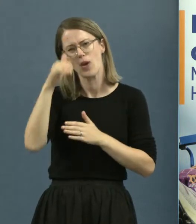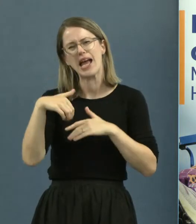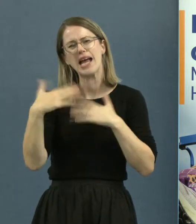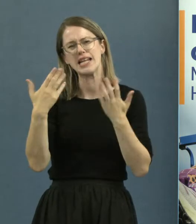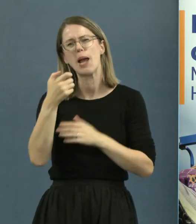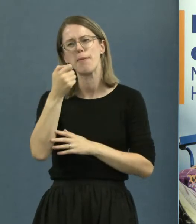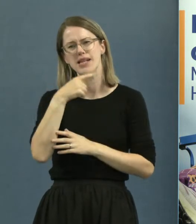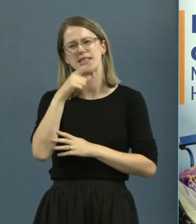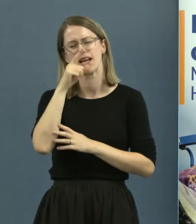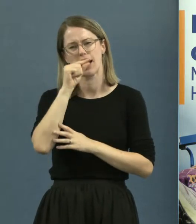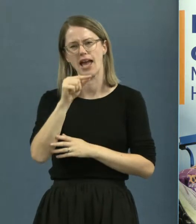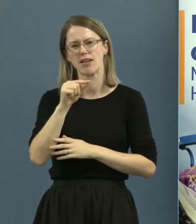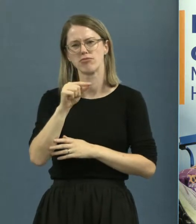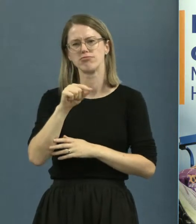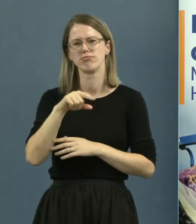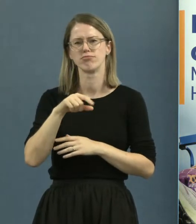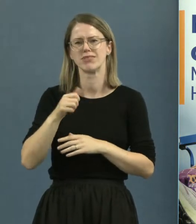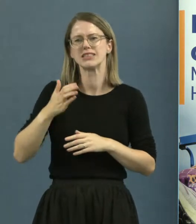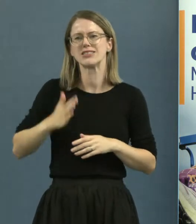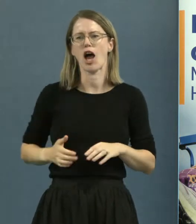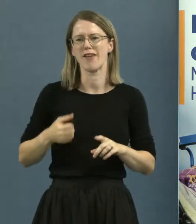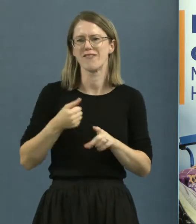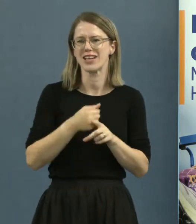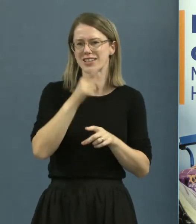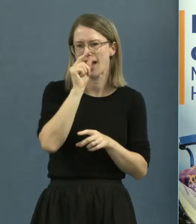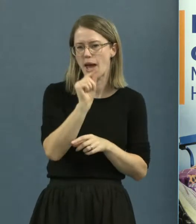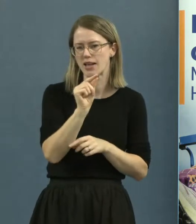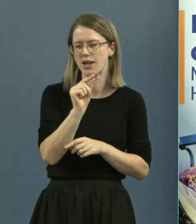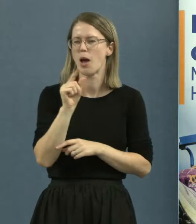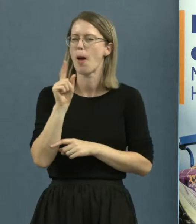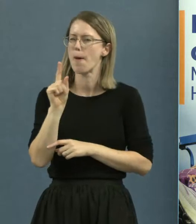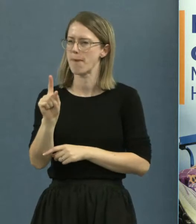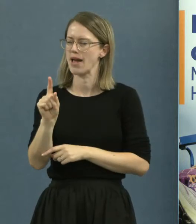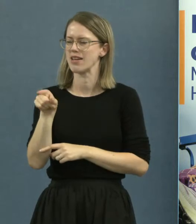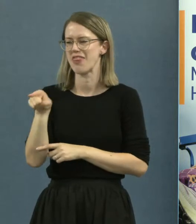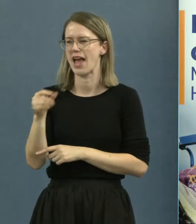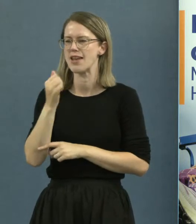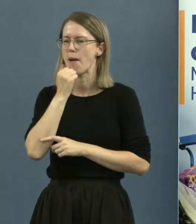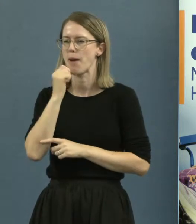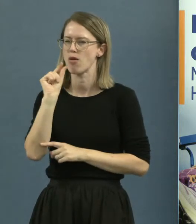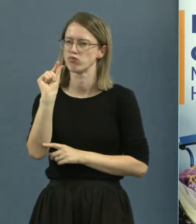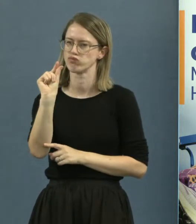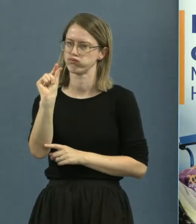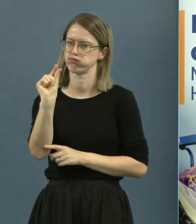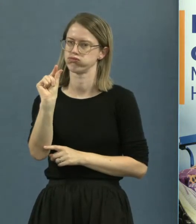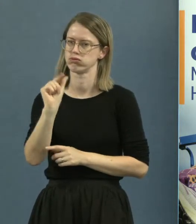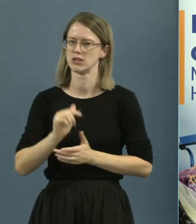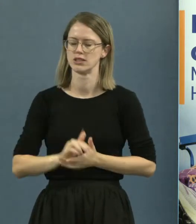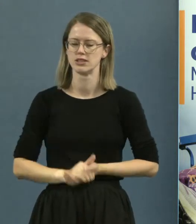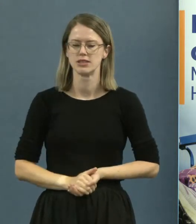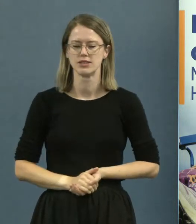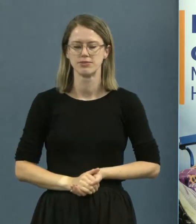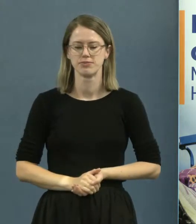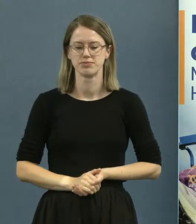unintended consequences from the vaccines, but it's a very small number, just to put it in